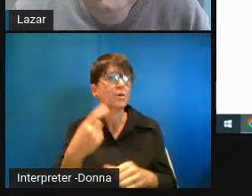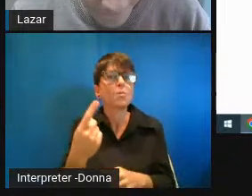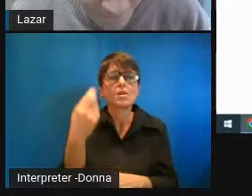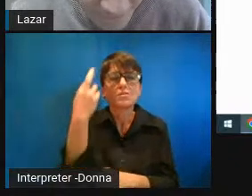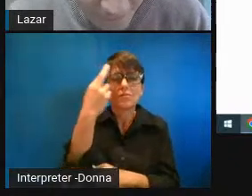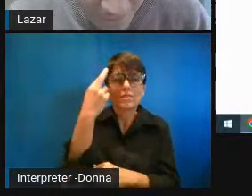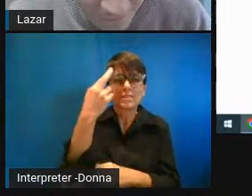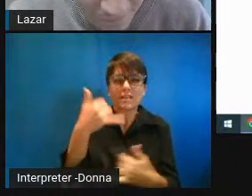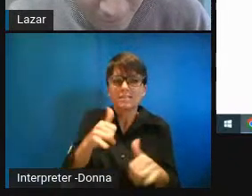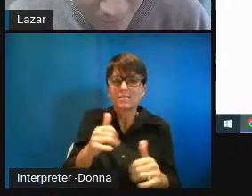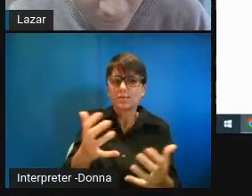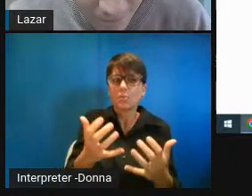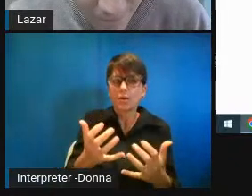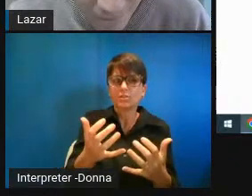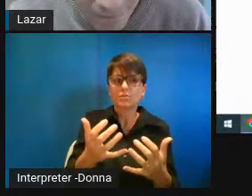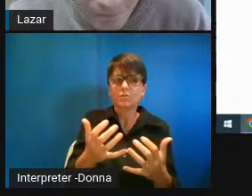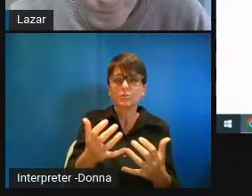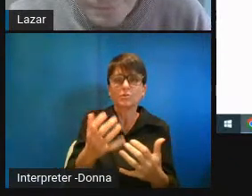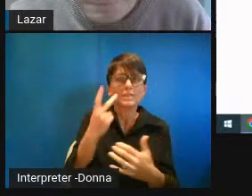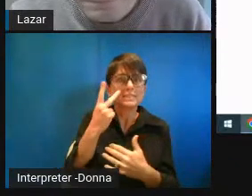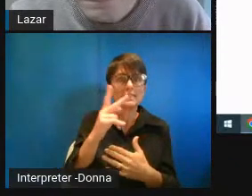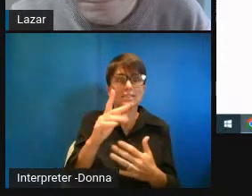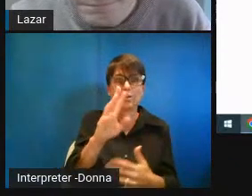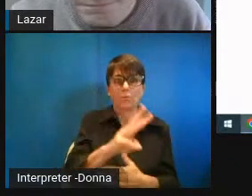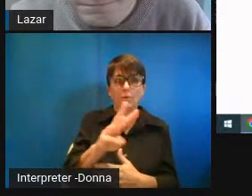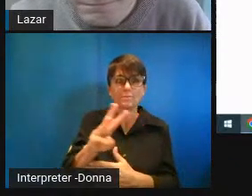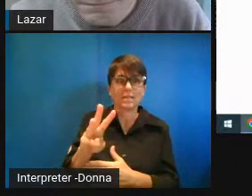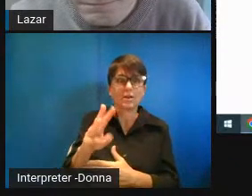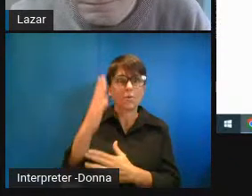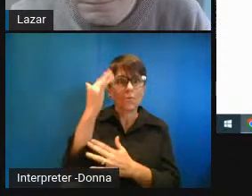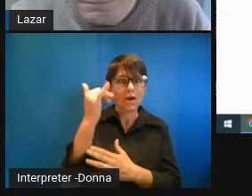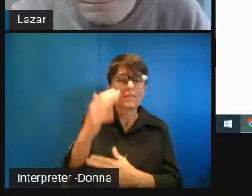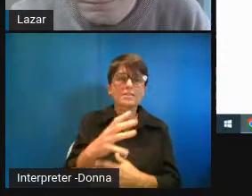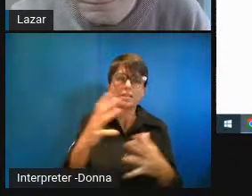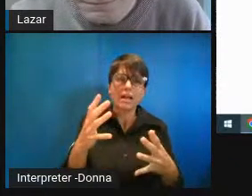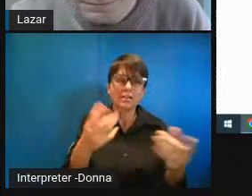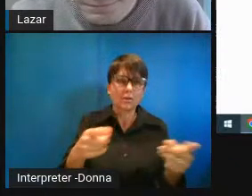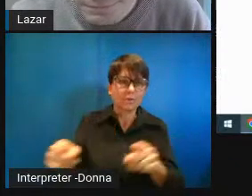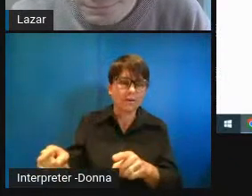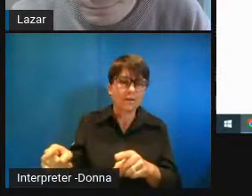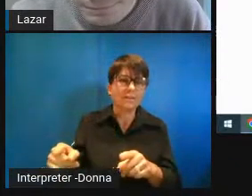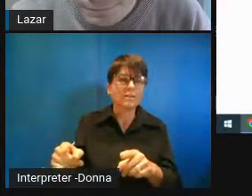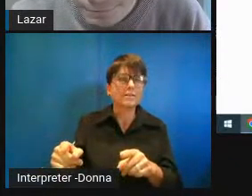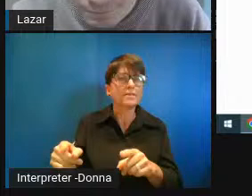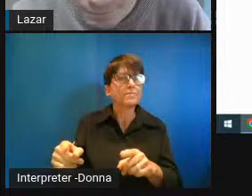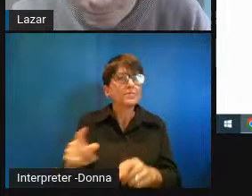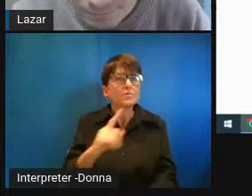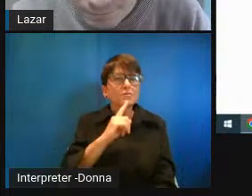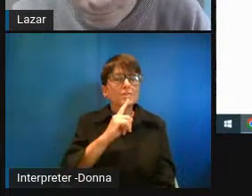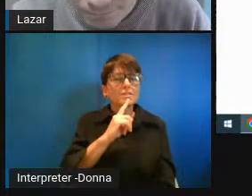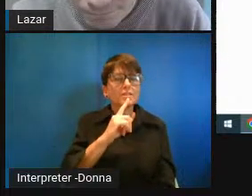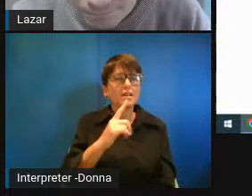And he can remember that Anne Bolelett: I remember that. One of the reasons I would